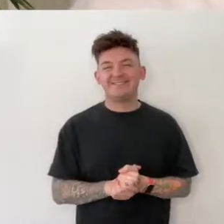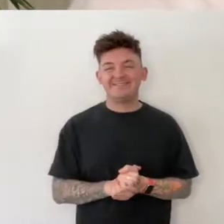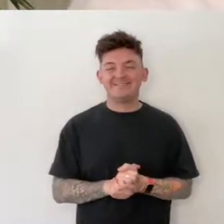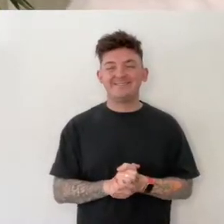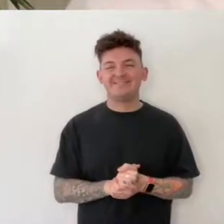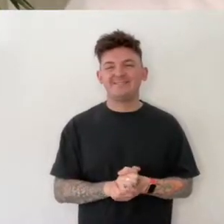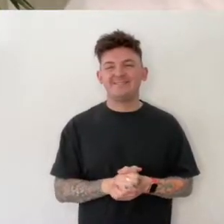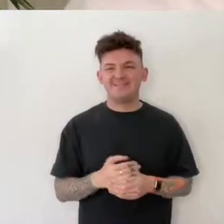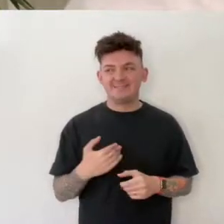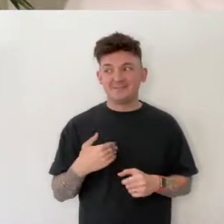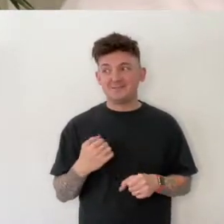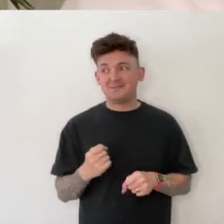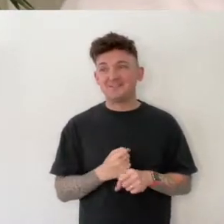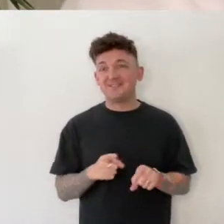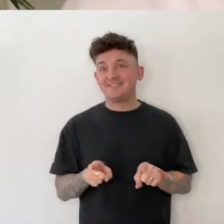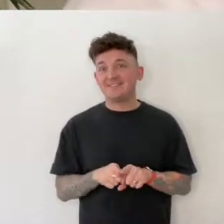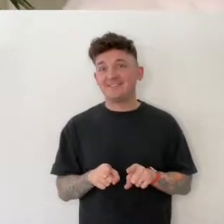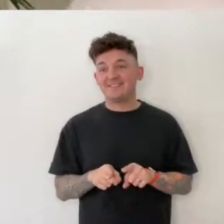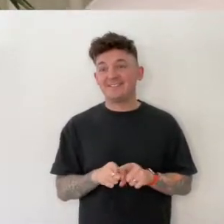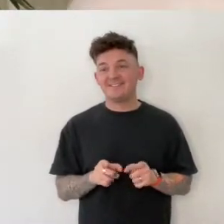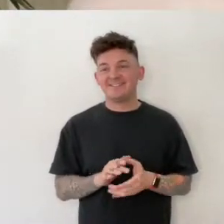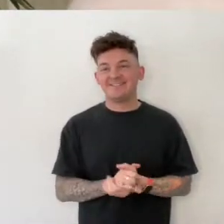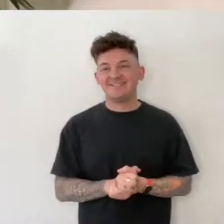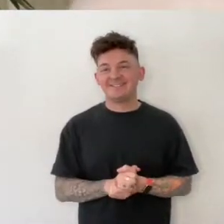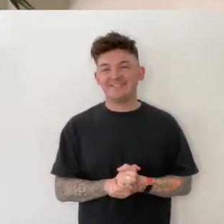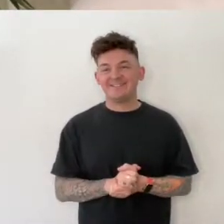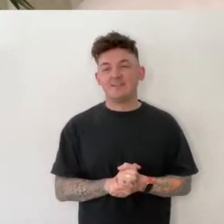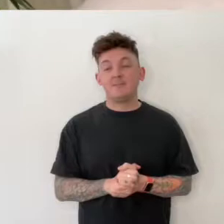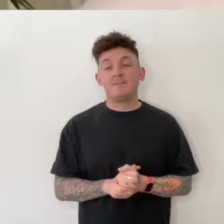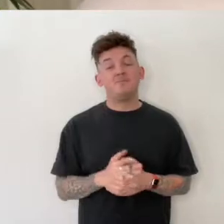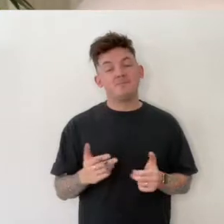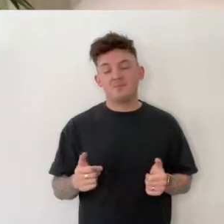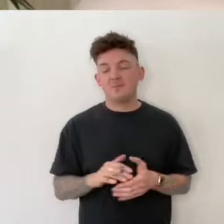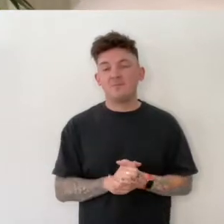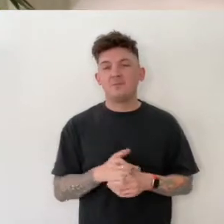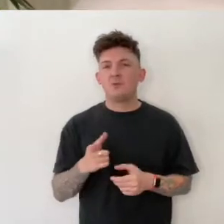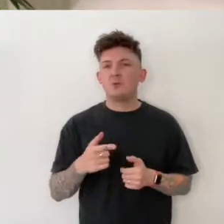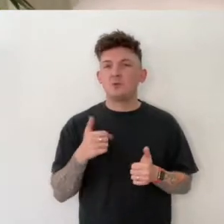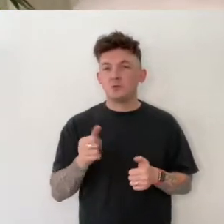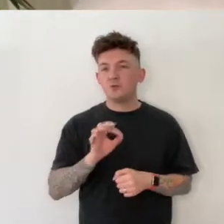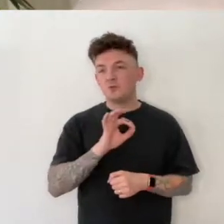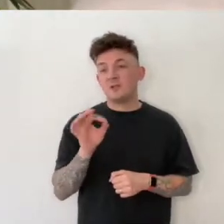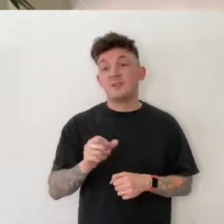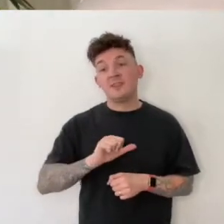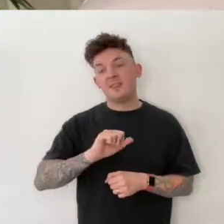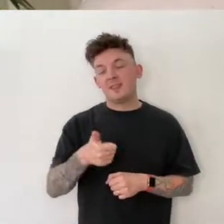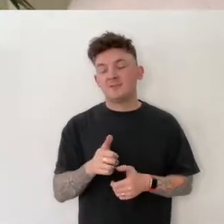i do the same. this leads me nicely to another question we had from someone on instagram,